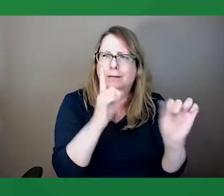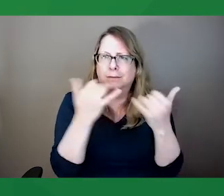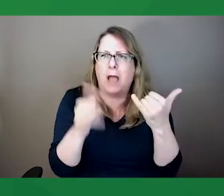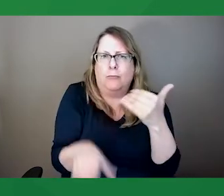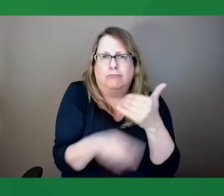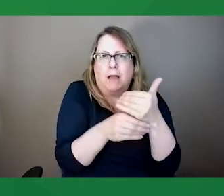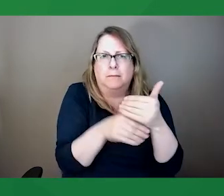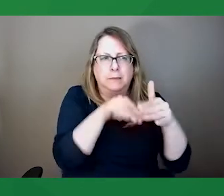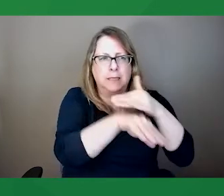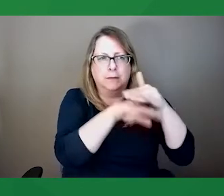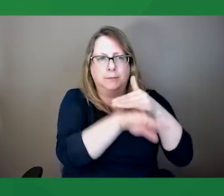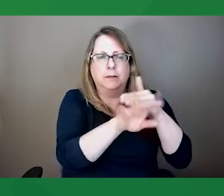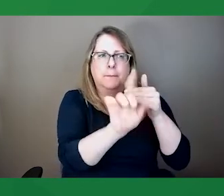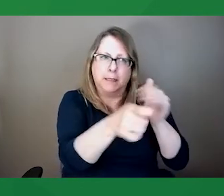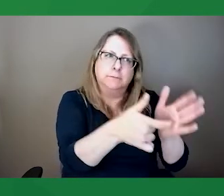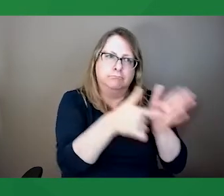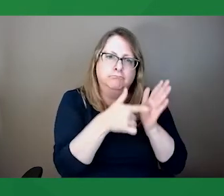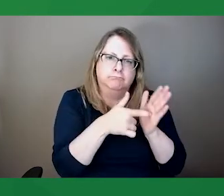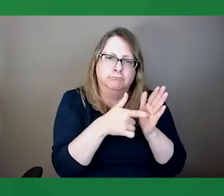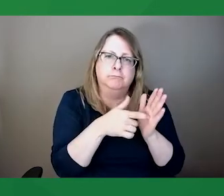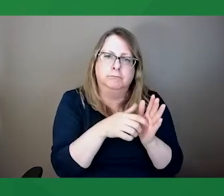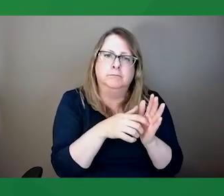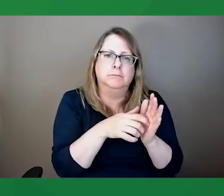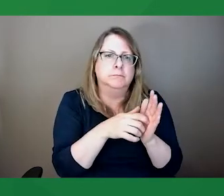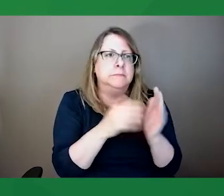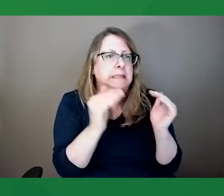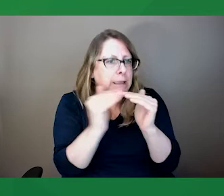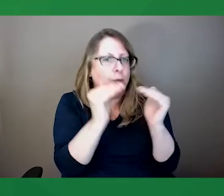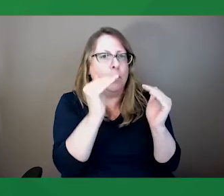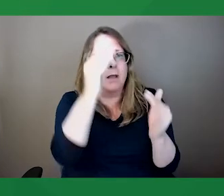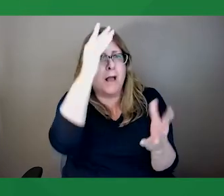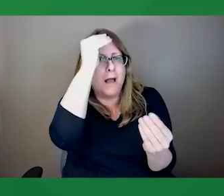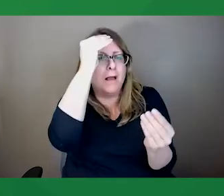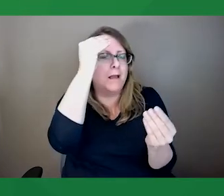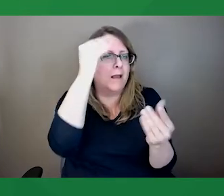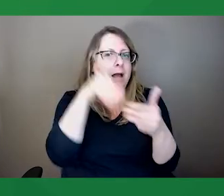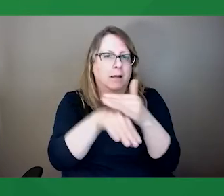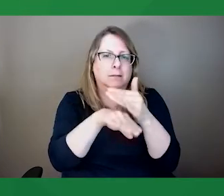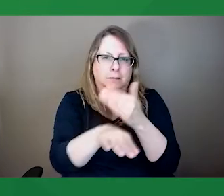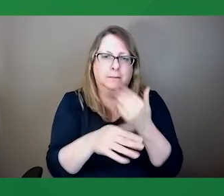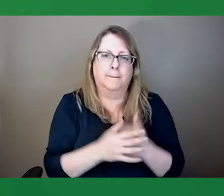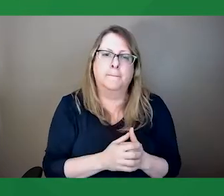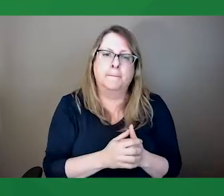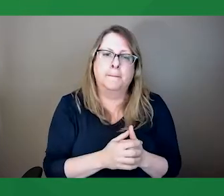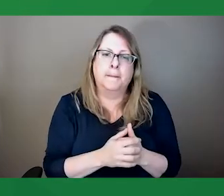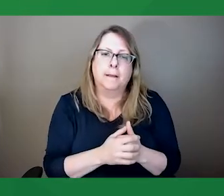Again, it's providing equal access to information and a side note, when accessibility is done well,